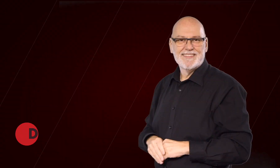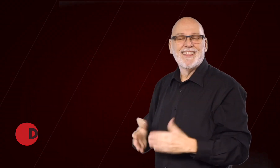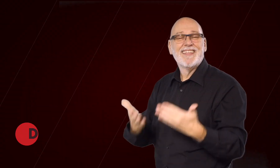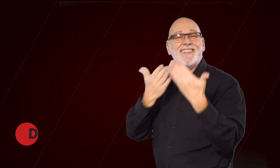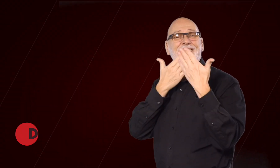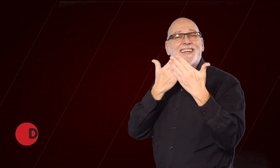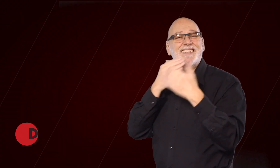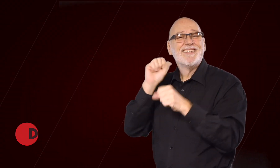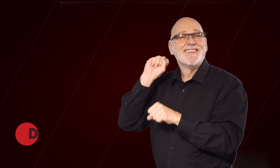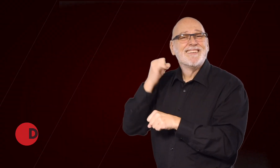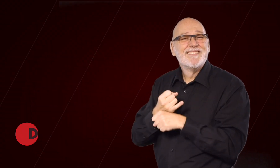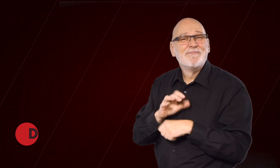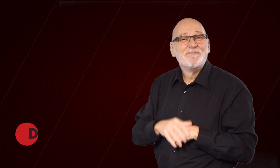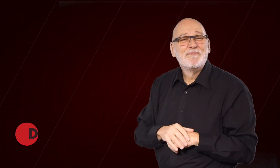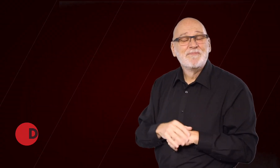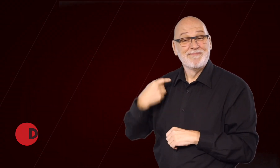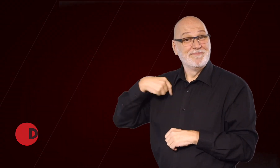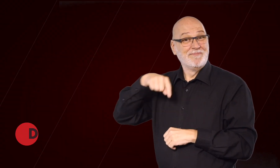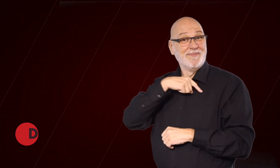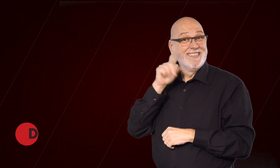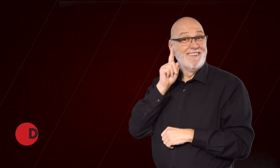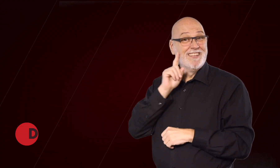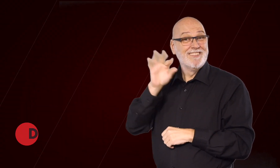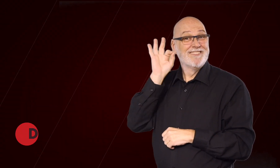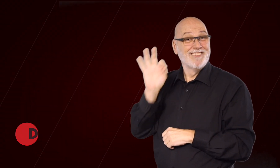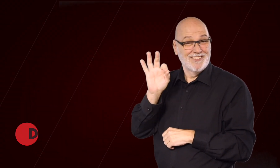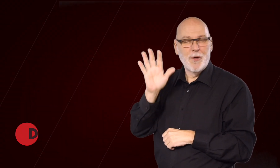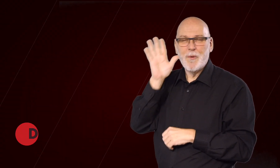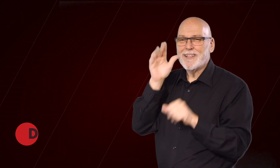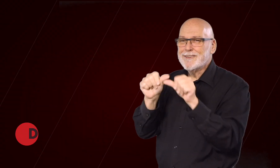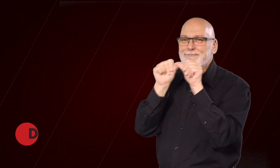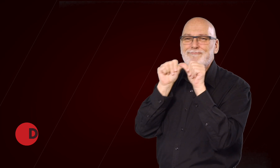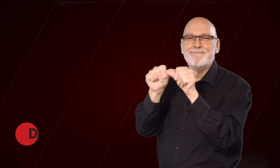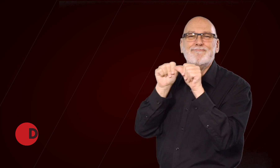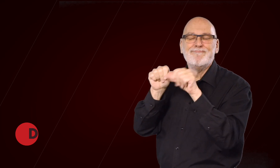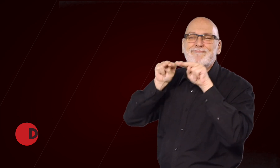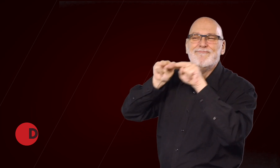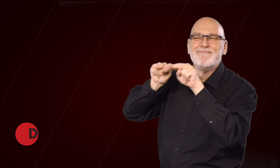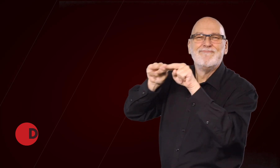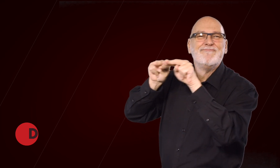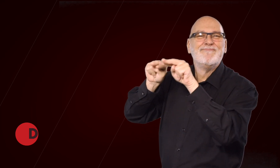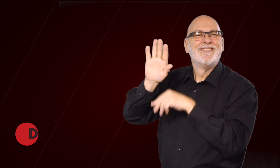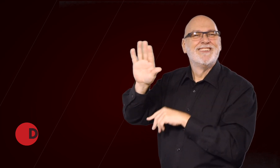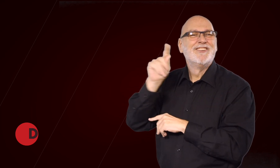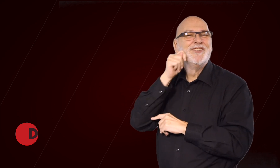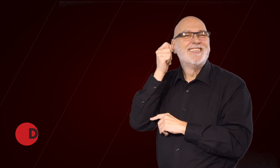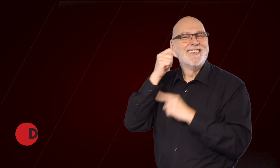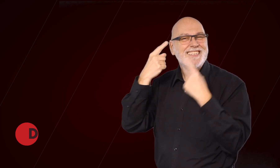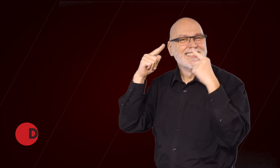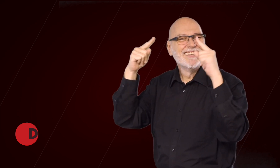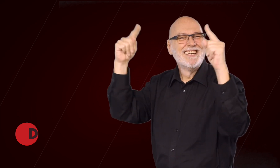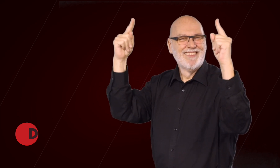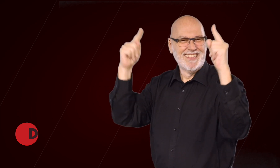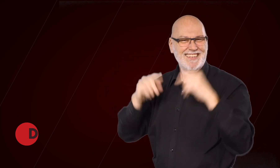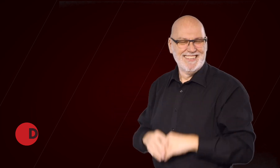[ANSELMO]: Thanks, Jordan. DeafDots will continue to follow Tristan’s successes!